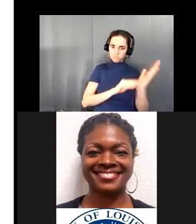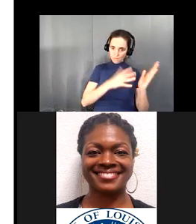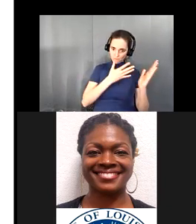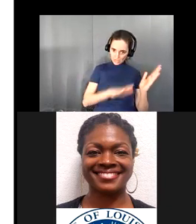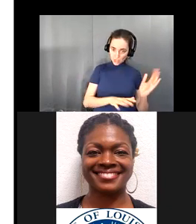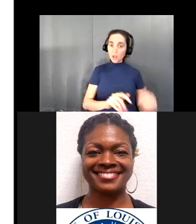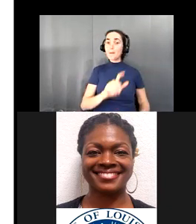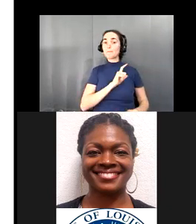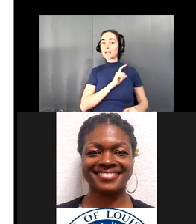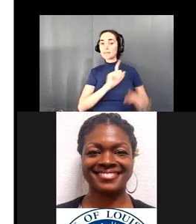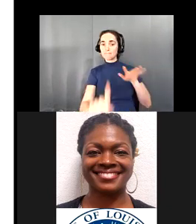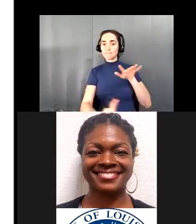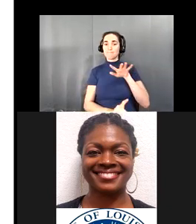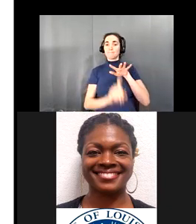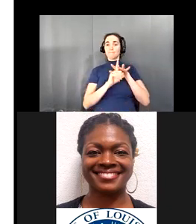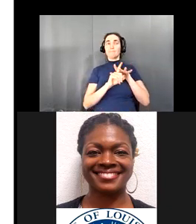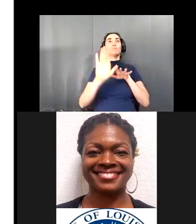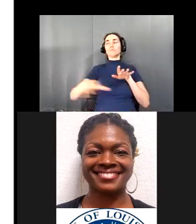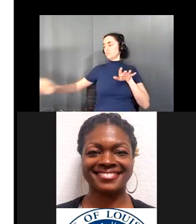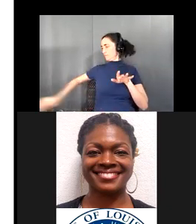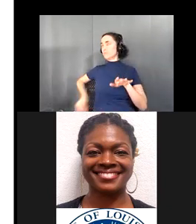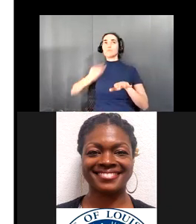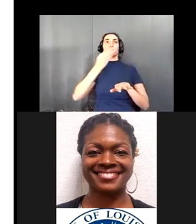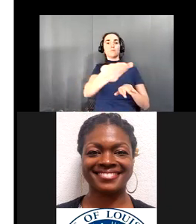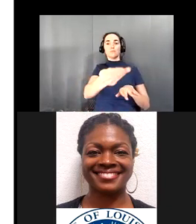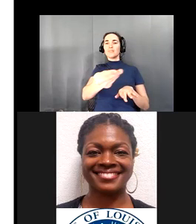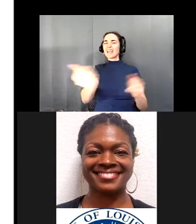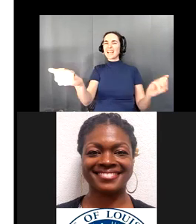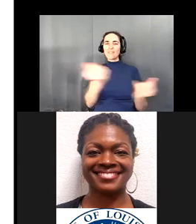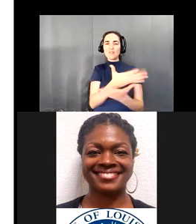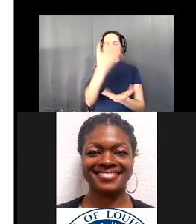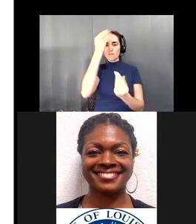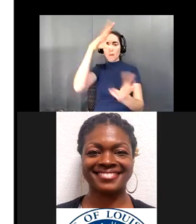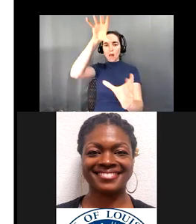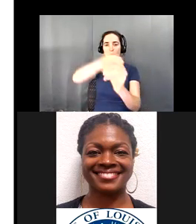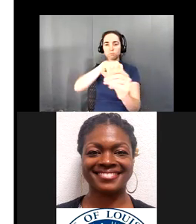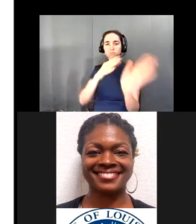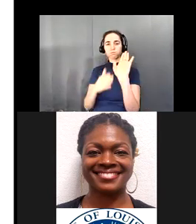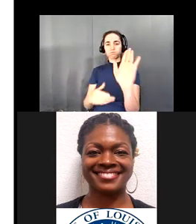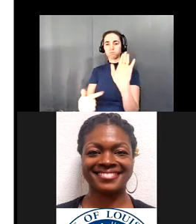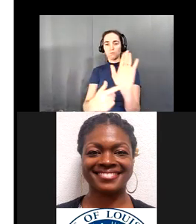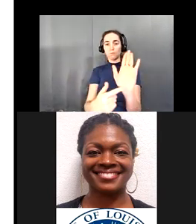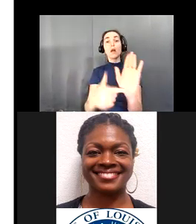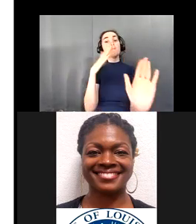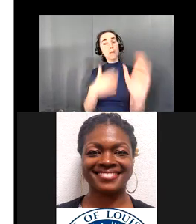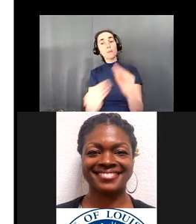to your house, hand that to law enforcement they've got all the information that 16:20:22 they're probably going to need they may ask you additional questions, but they've